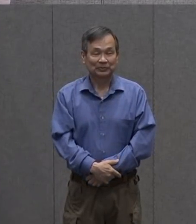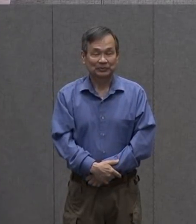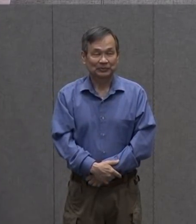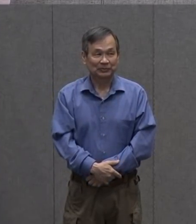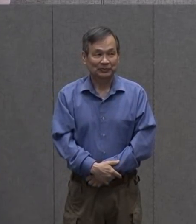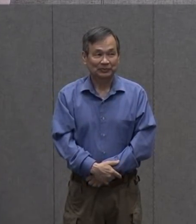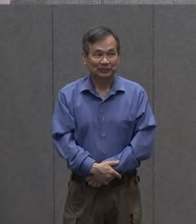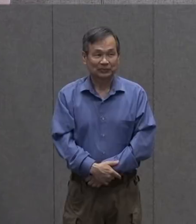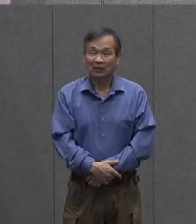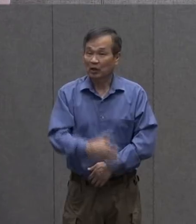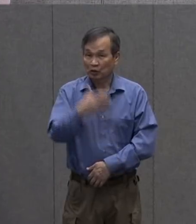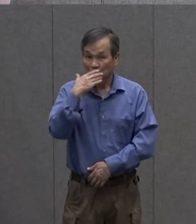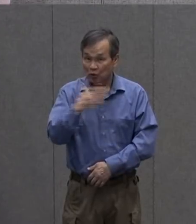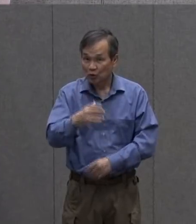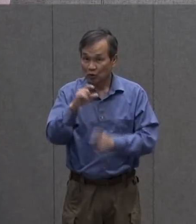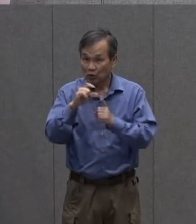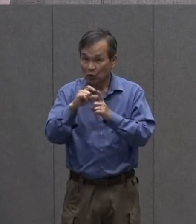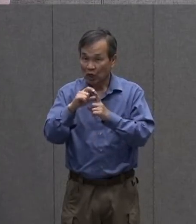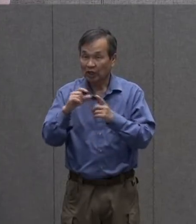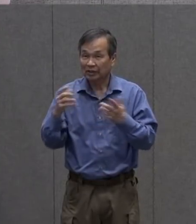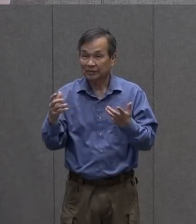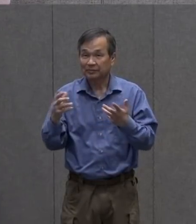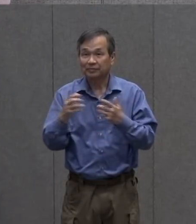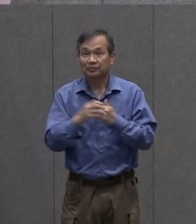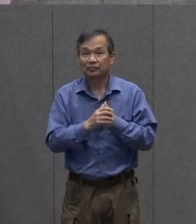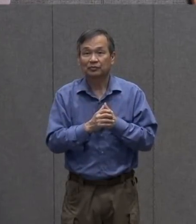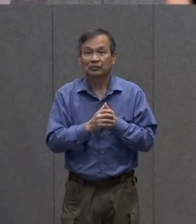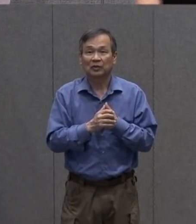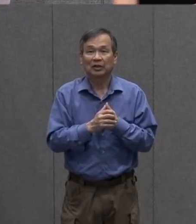Oh, this is a good one. This word is engineer.